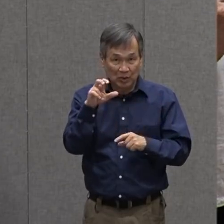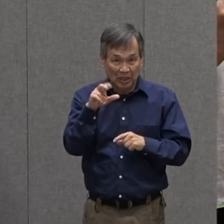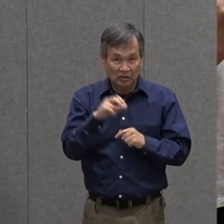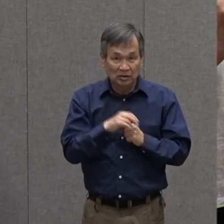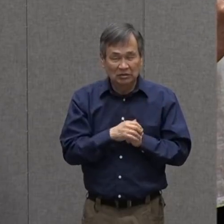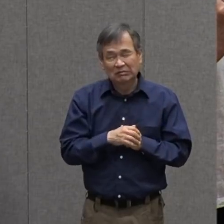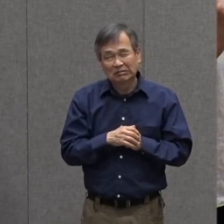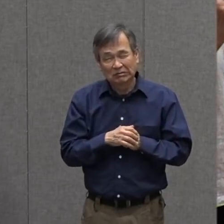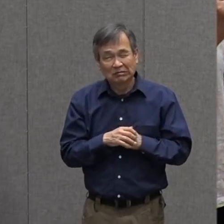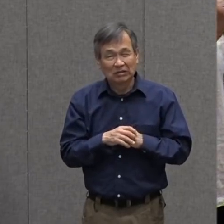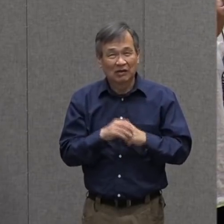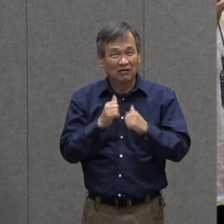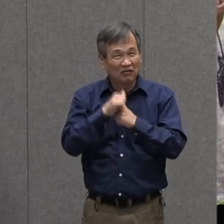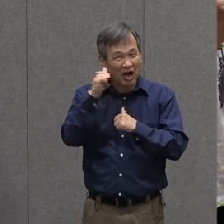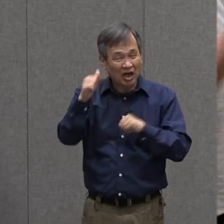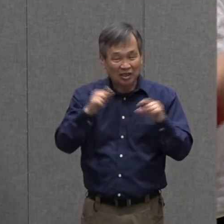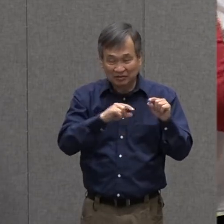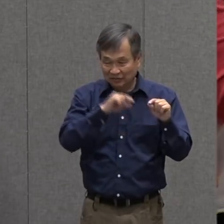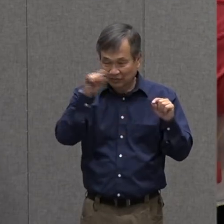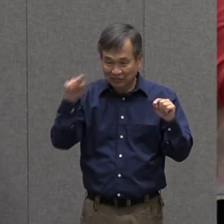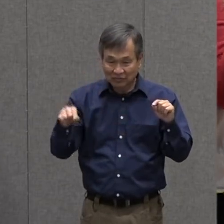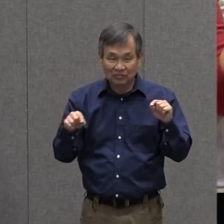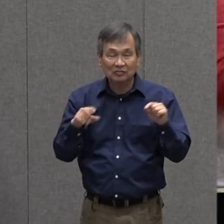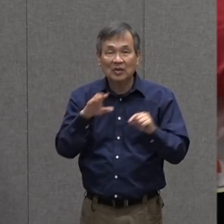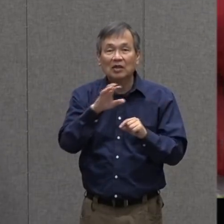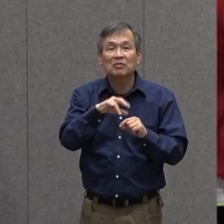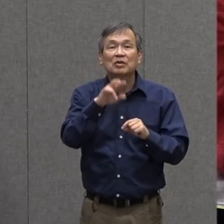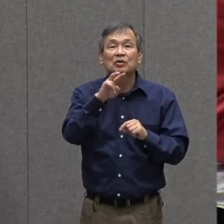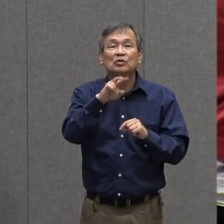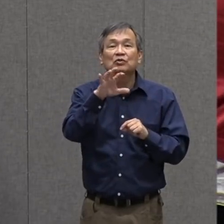I could but for me just counting maybe to 250 might be an easier jump.